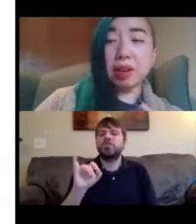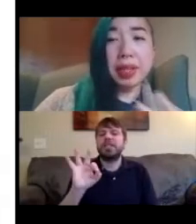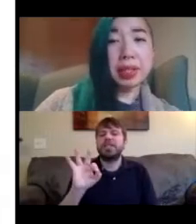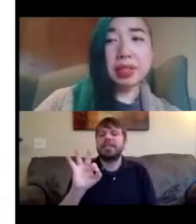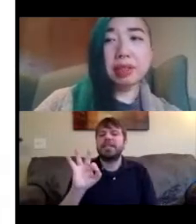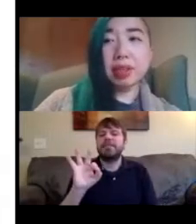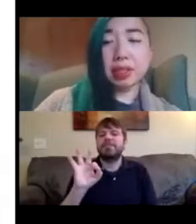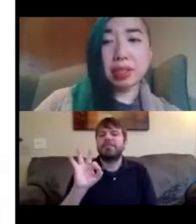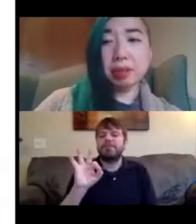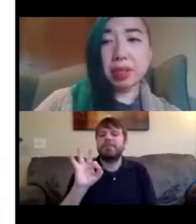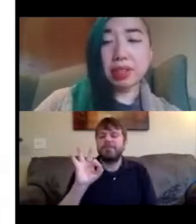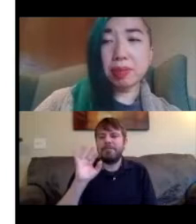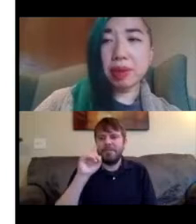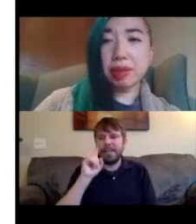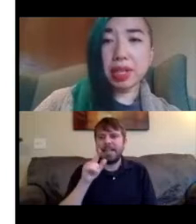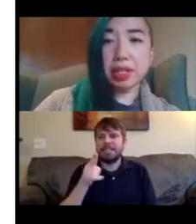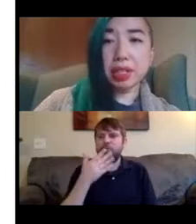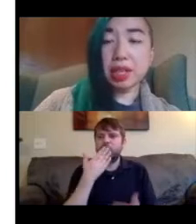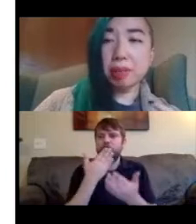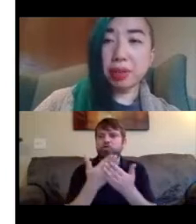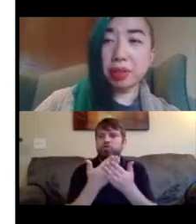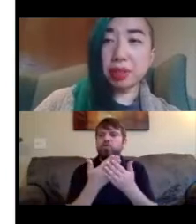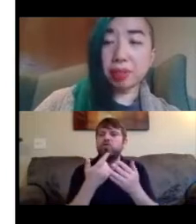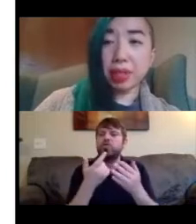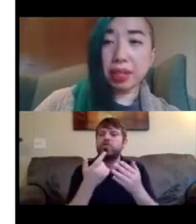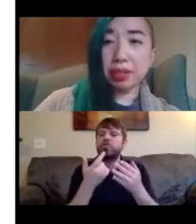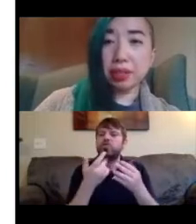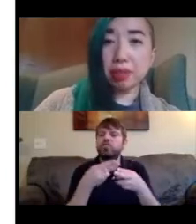think this is a great excerpt that talks about erasure and the political implications of it,